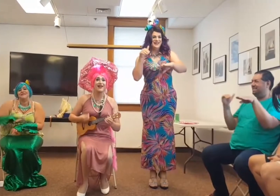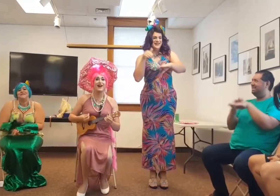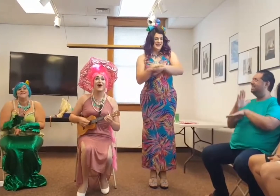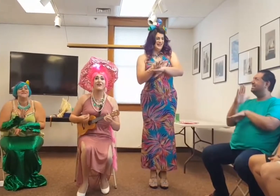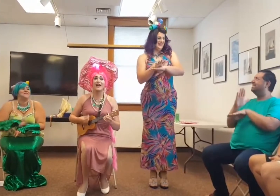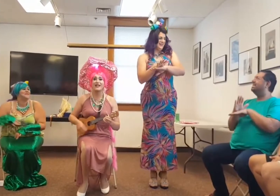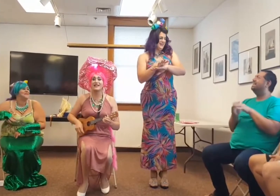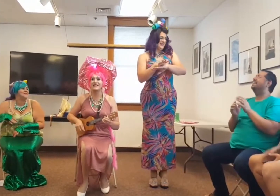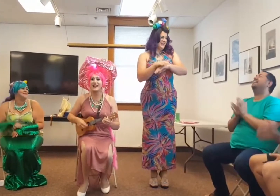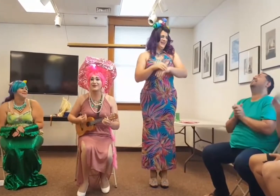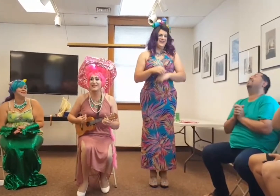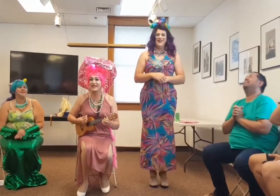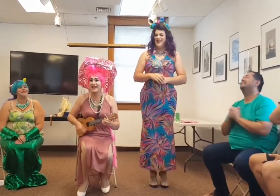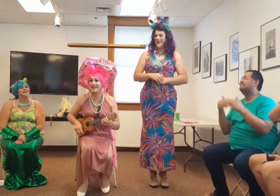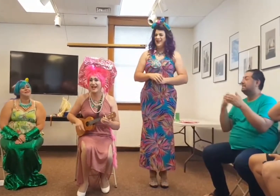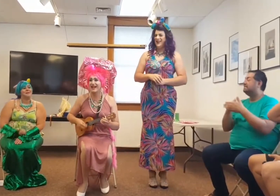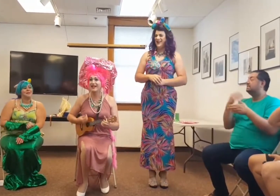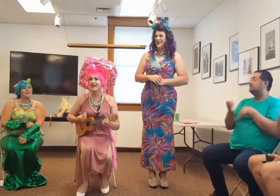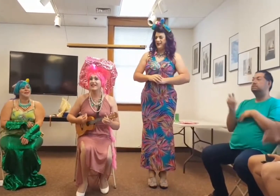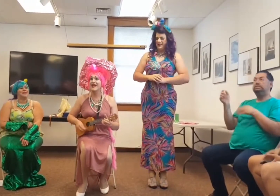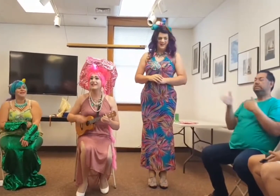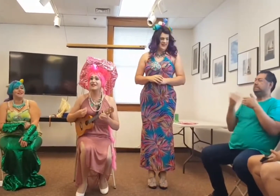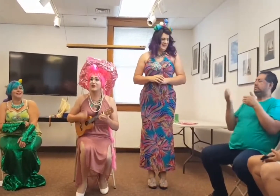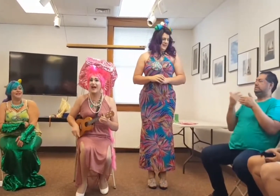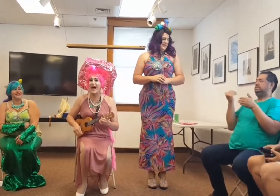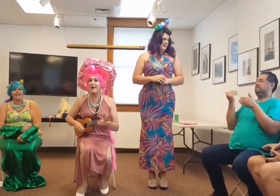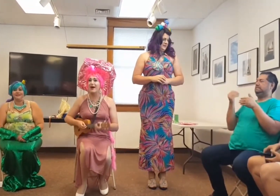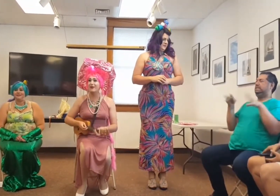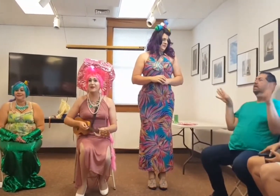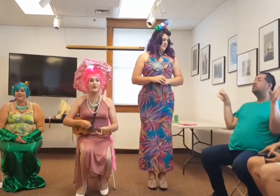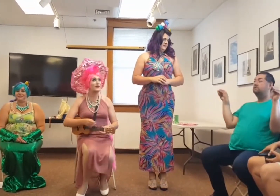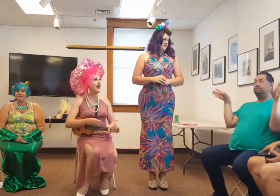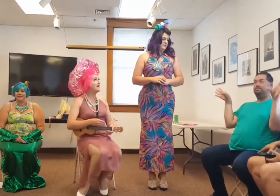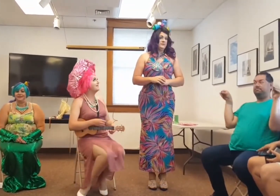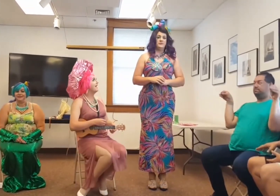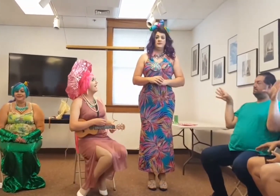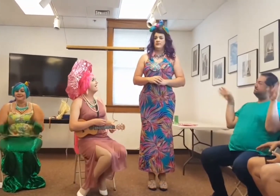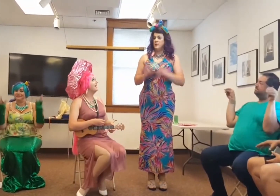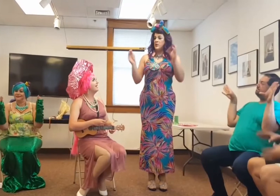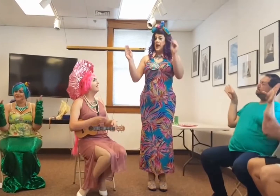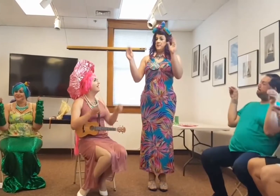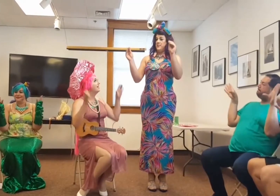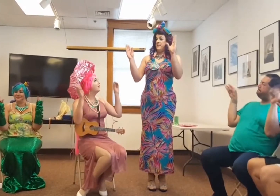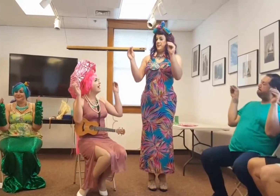Alrighty, this next one's easy. There's a crab! How do we do "crab," Zae? "Crab."